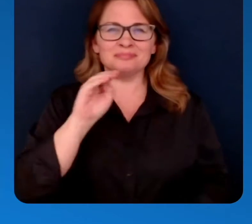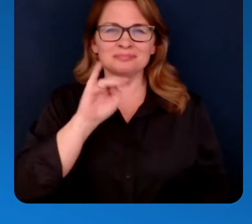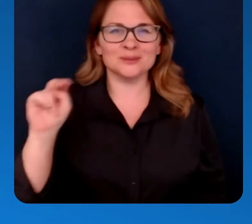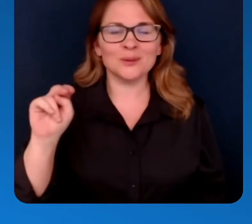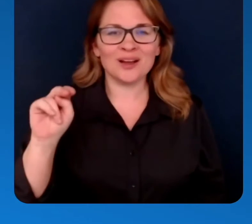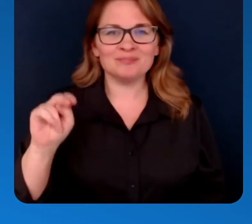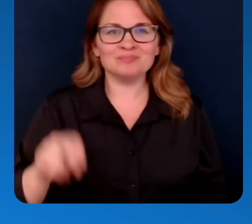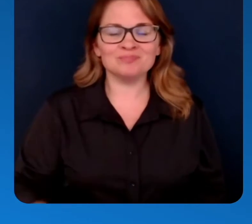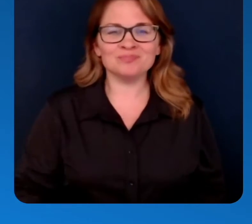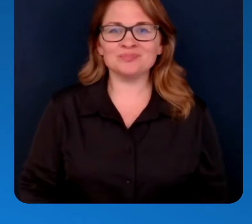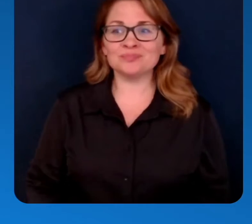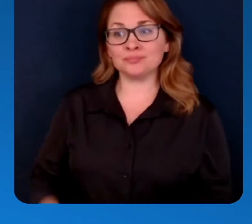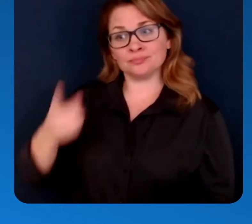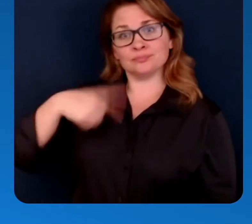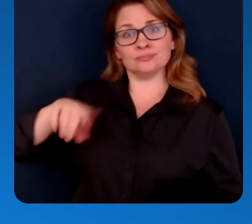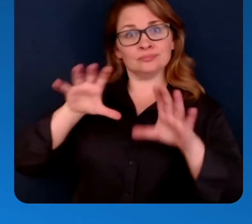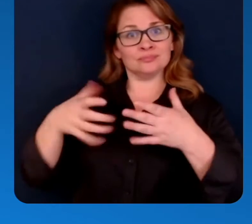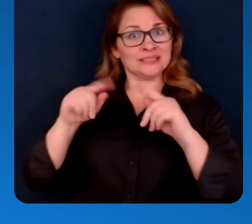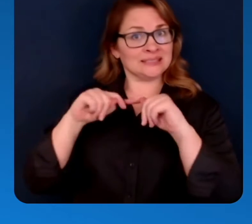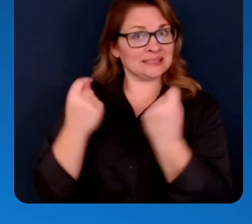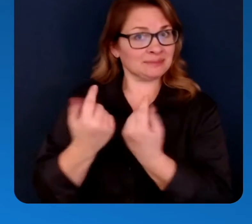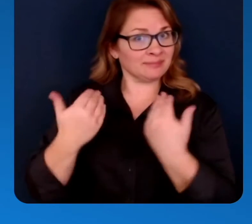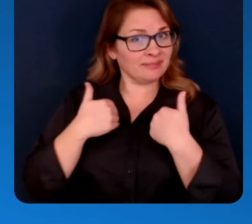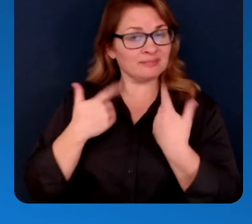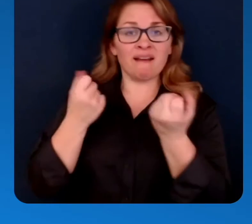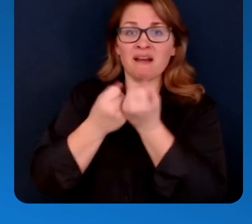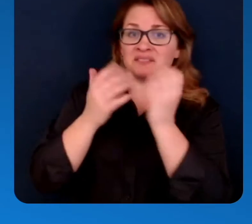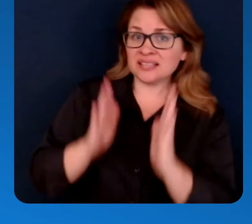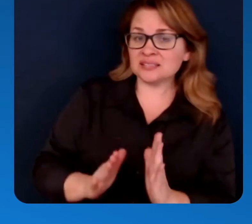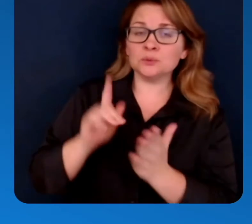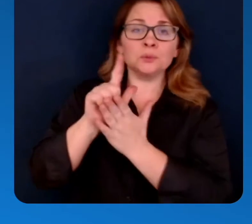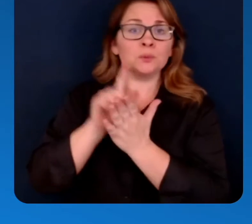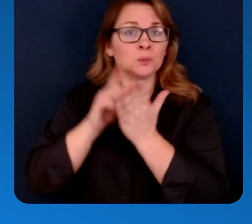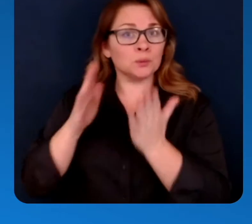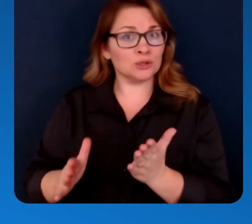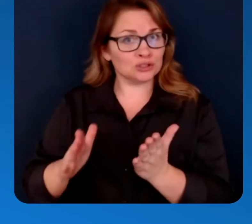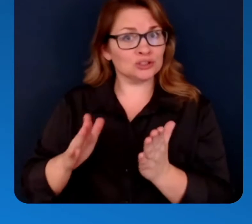We are a team of advocates and attorneys that provide over the phone legal advocacy and legal advice